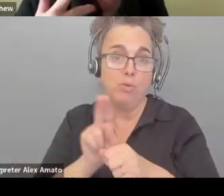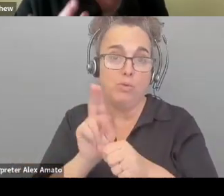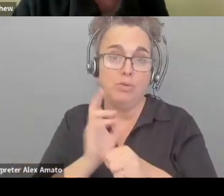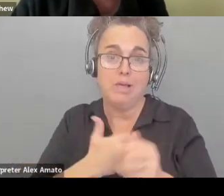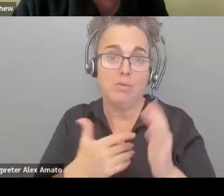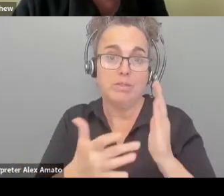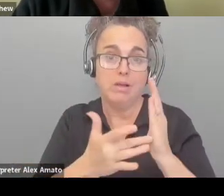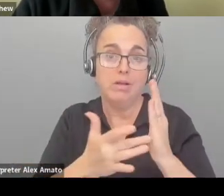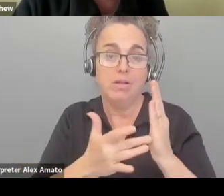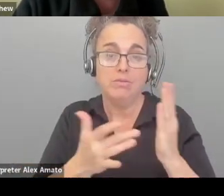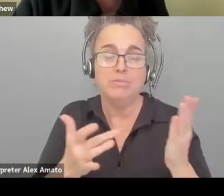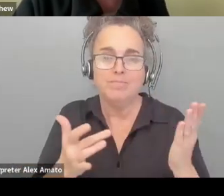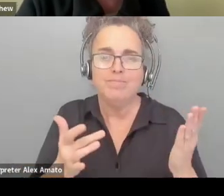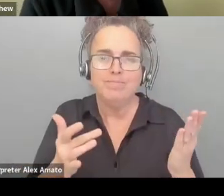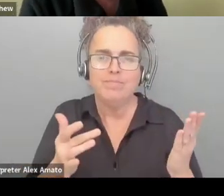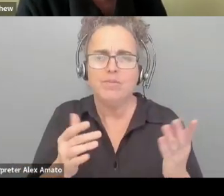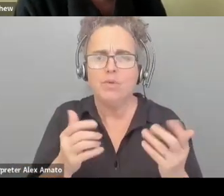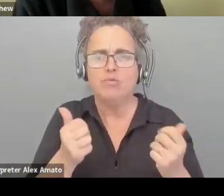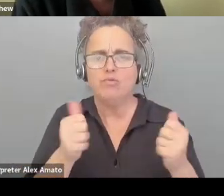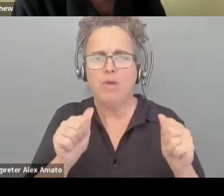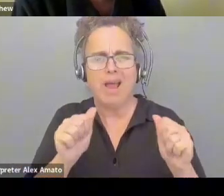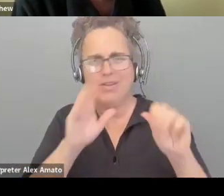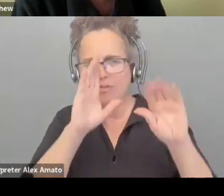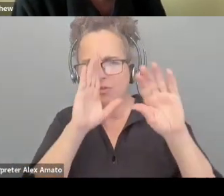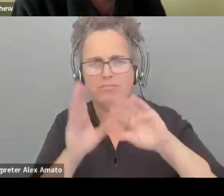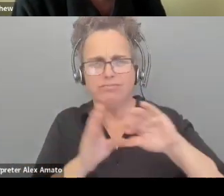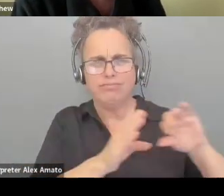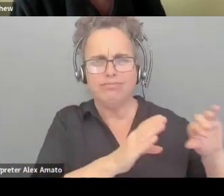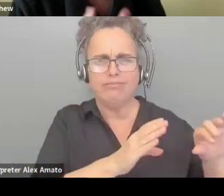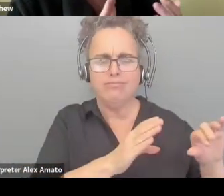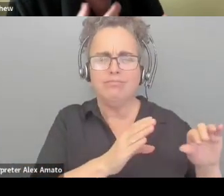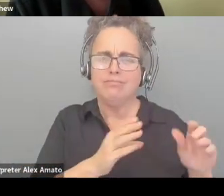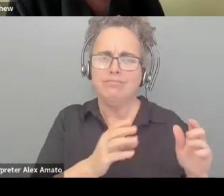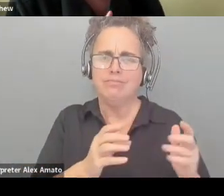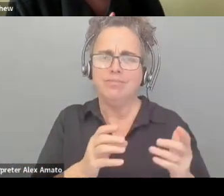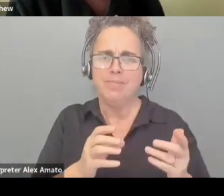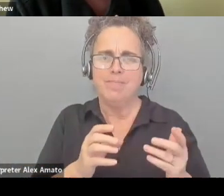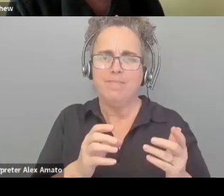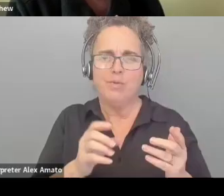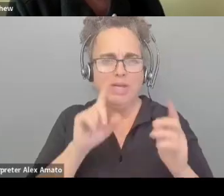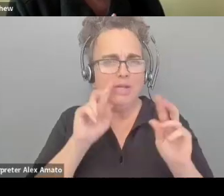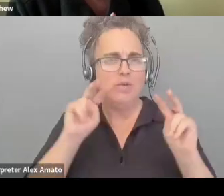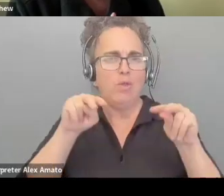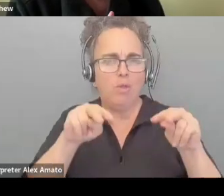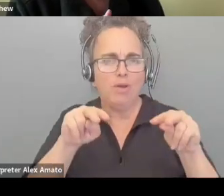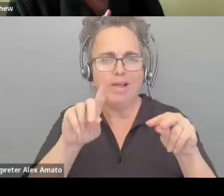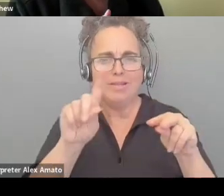So to think beyond these modes, we can actually come to see disability as like, and this is something Rosemarie Garland-Thomson